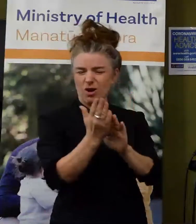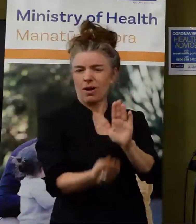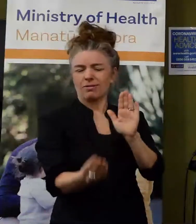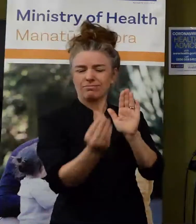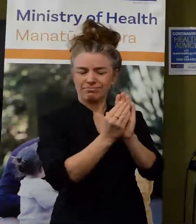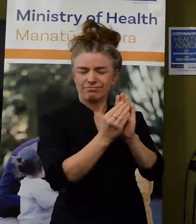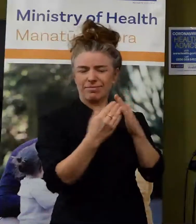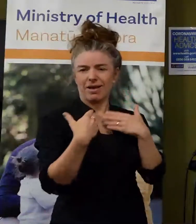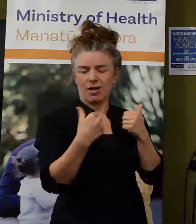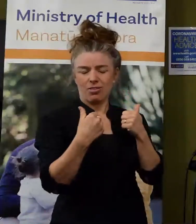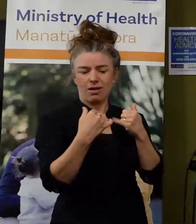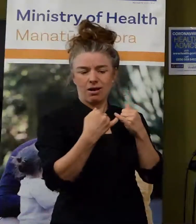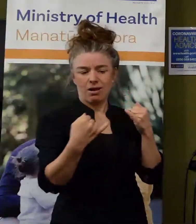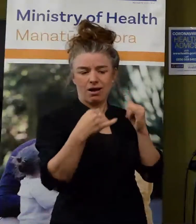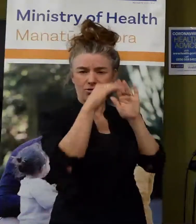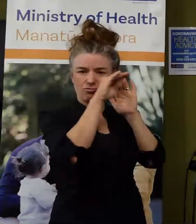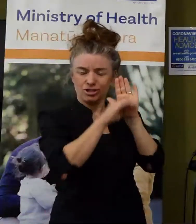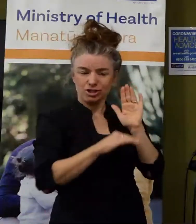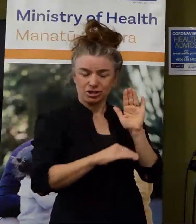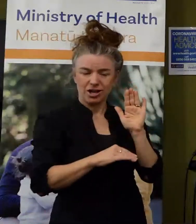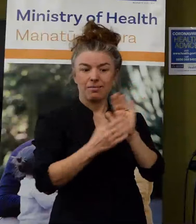can follow up with them during that self-isolation period.